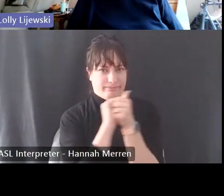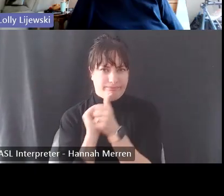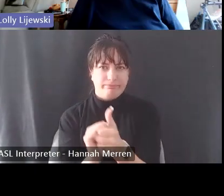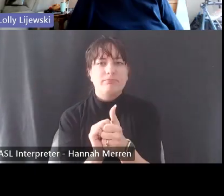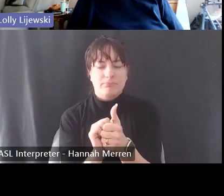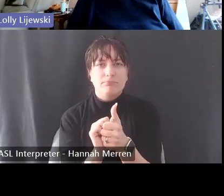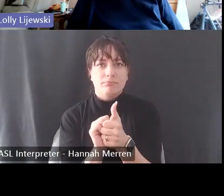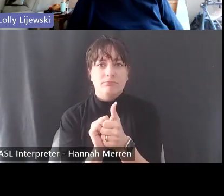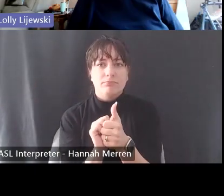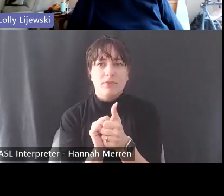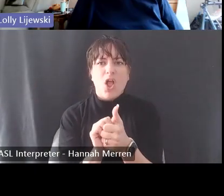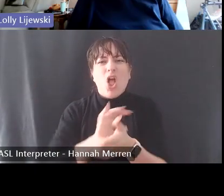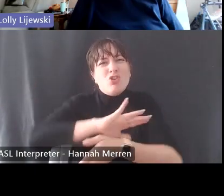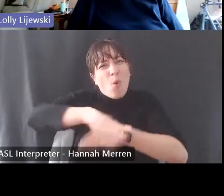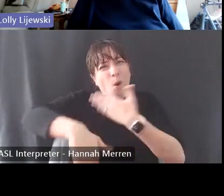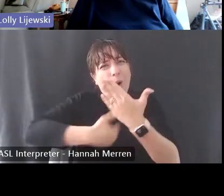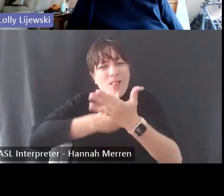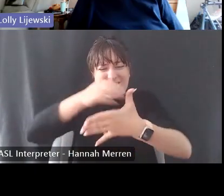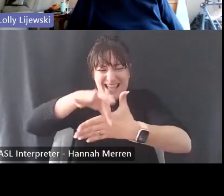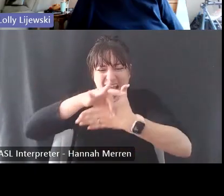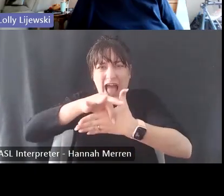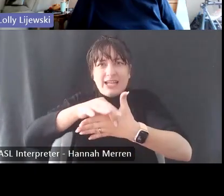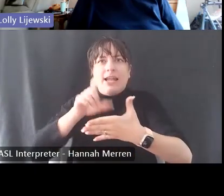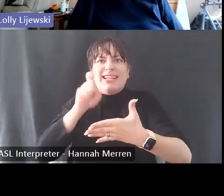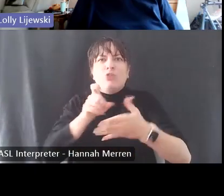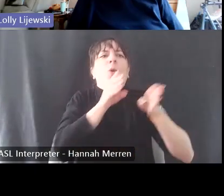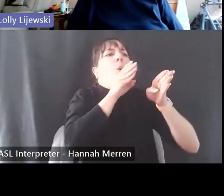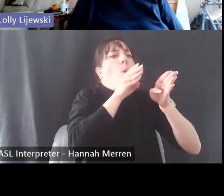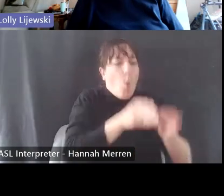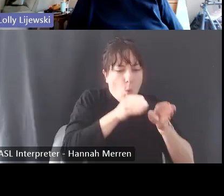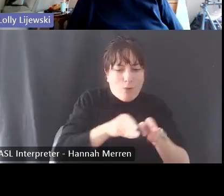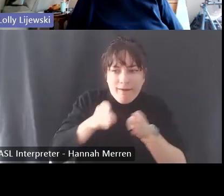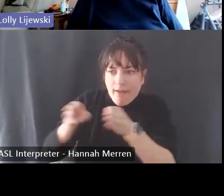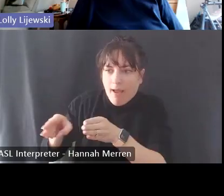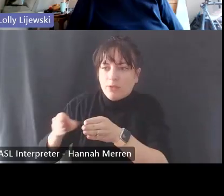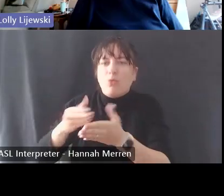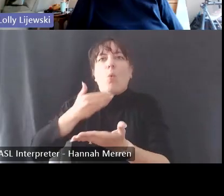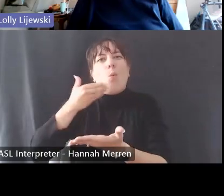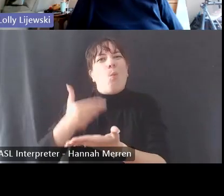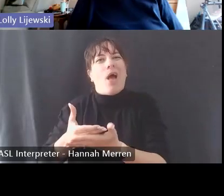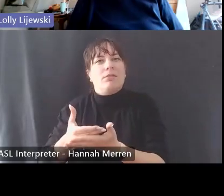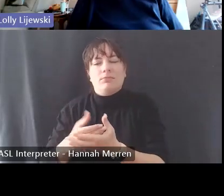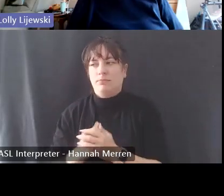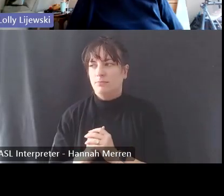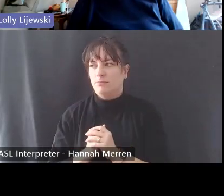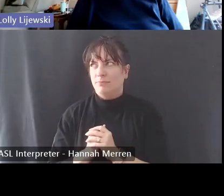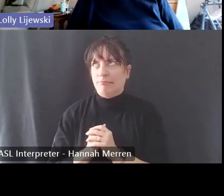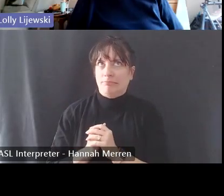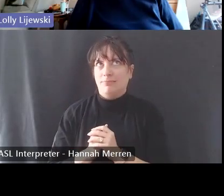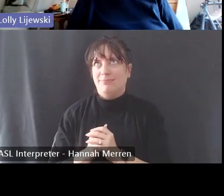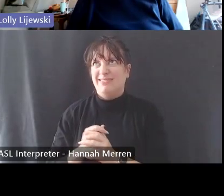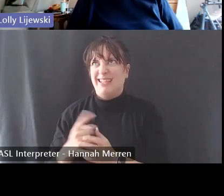in an order that makes sense. I don't know if I answered the question? I think I did. Yes.